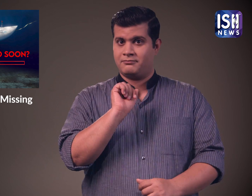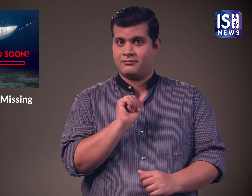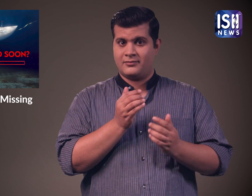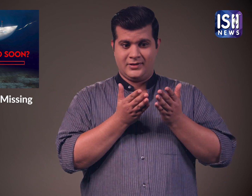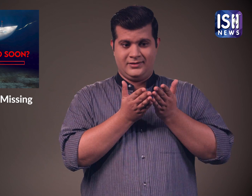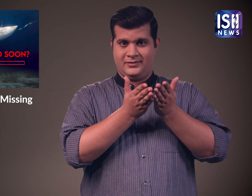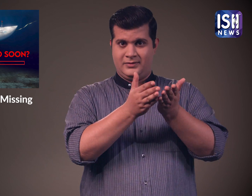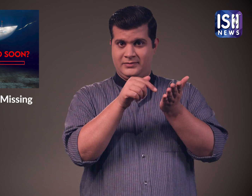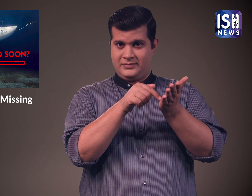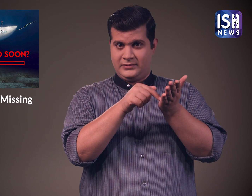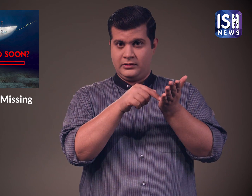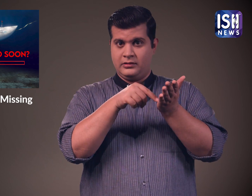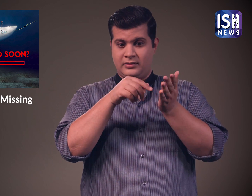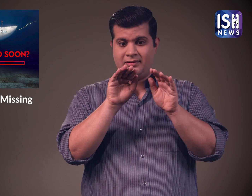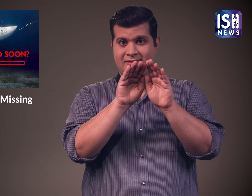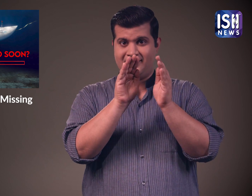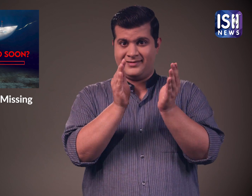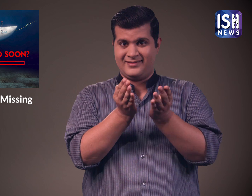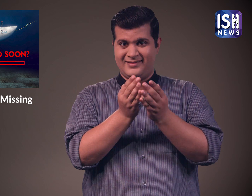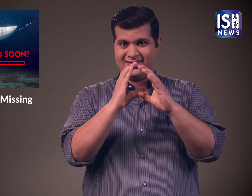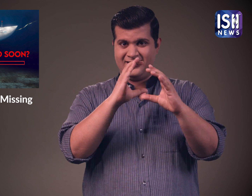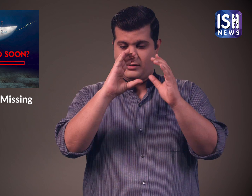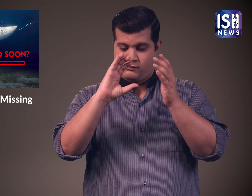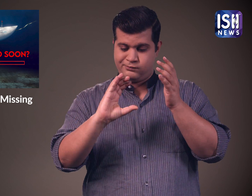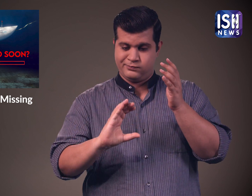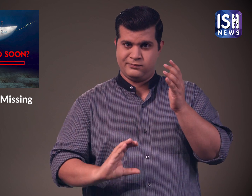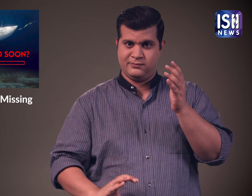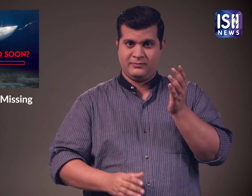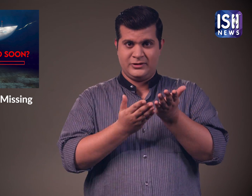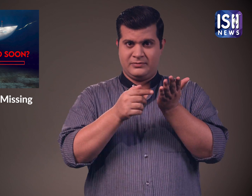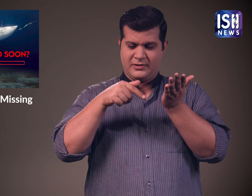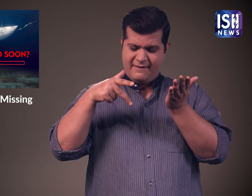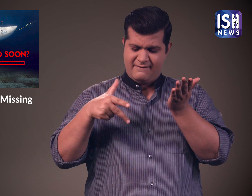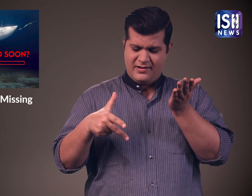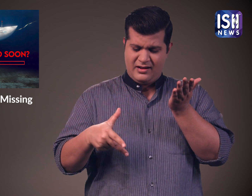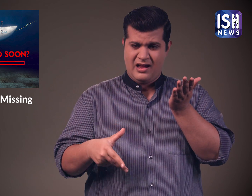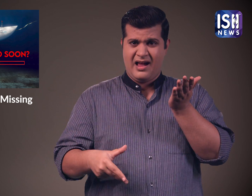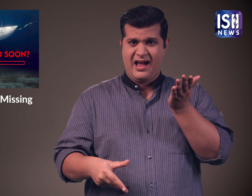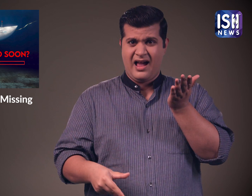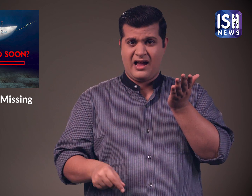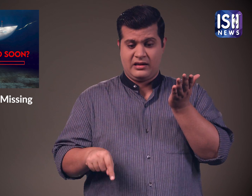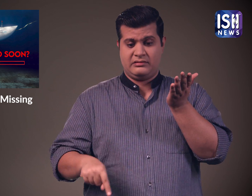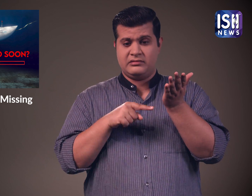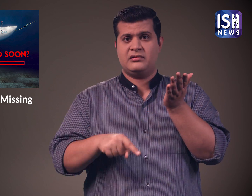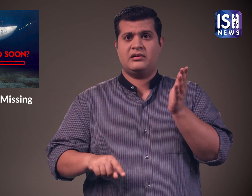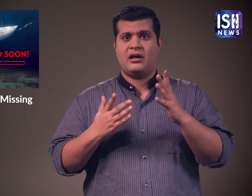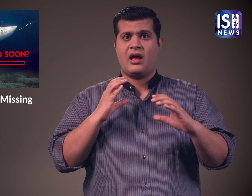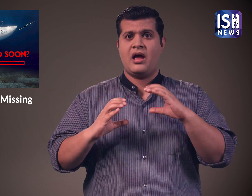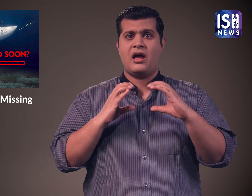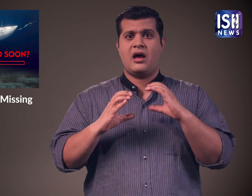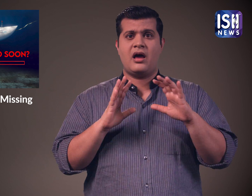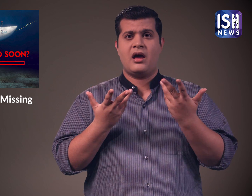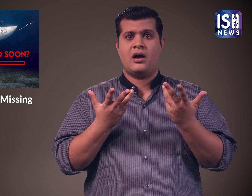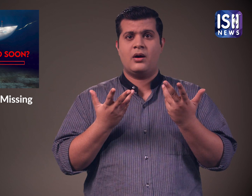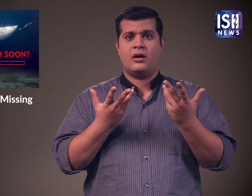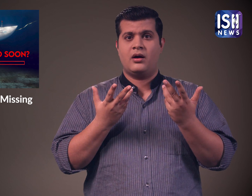When the submersible is deep underwater, do you know how it communicated with the mothership?